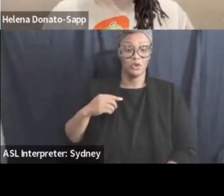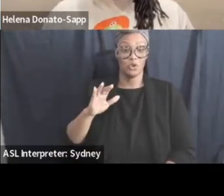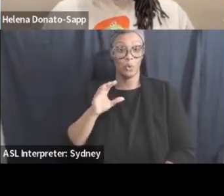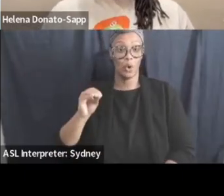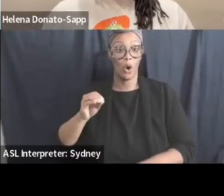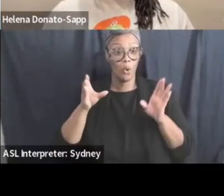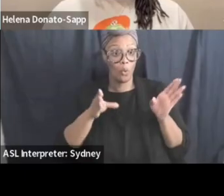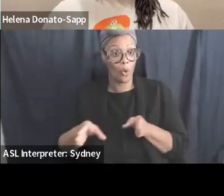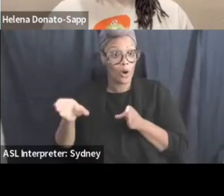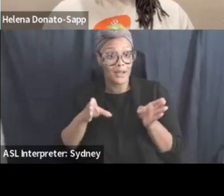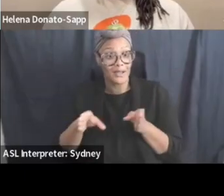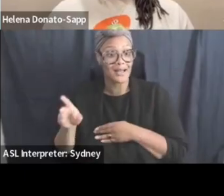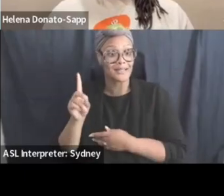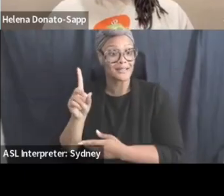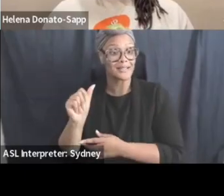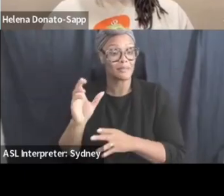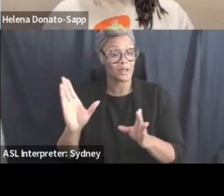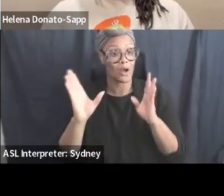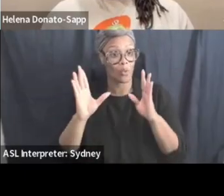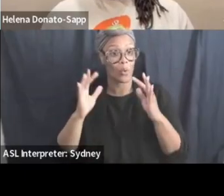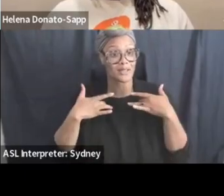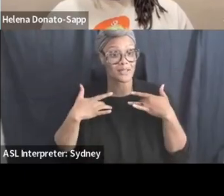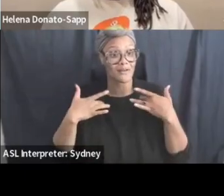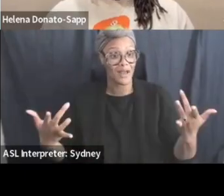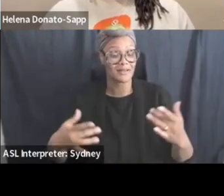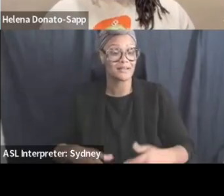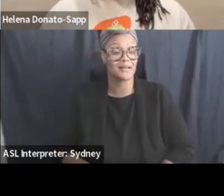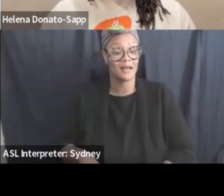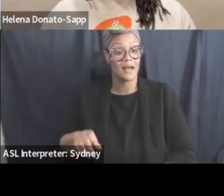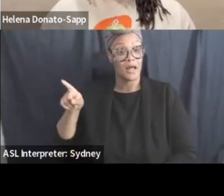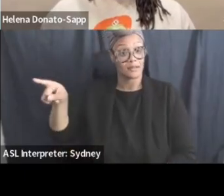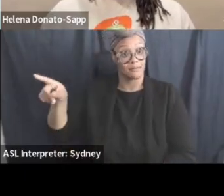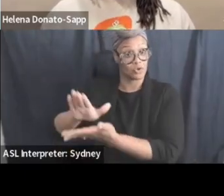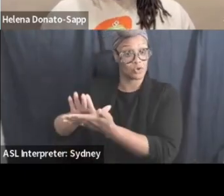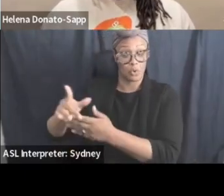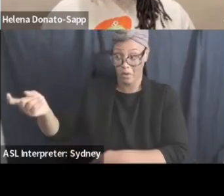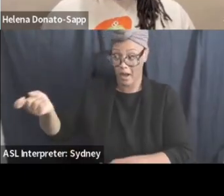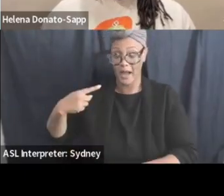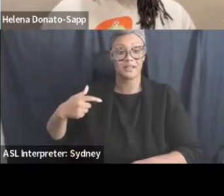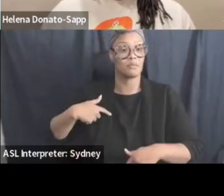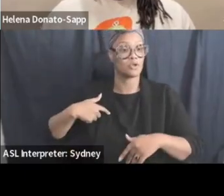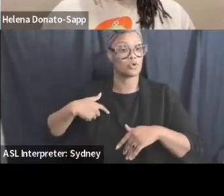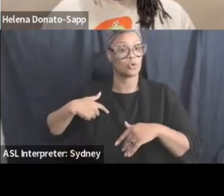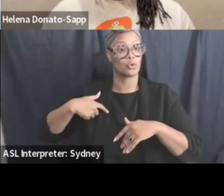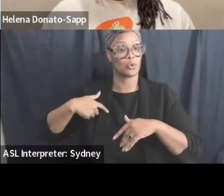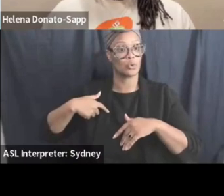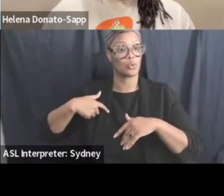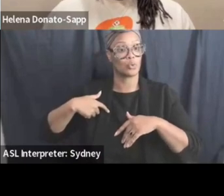event and the school administration even asked me to step up and aid them in some high-profile